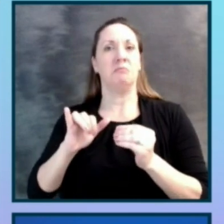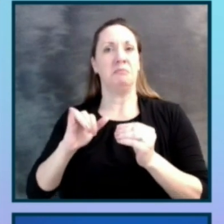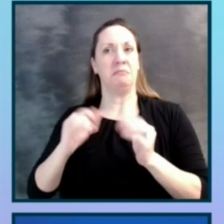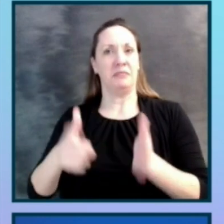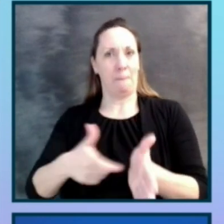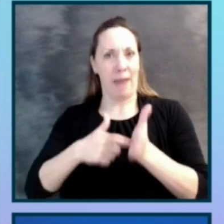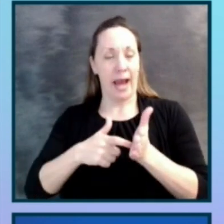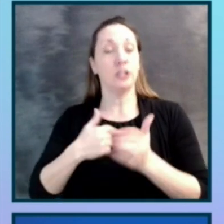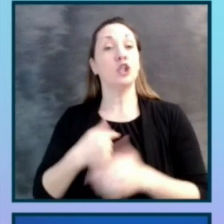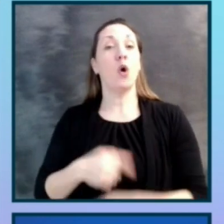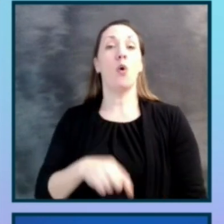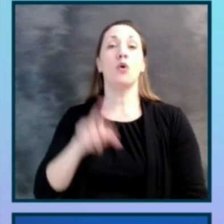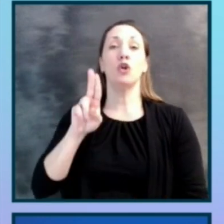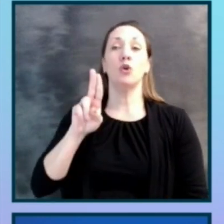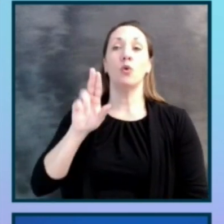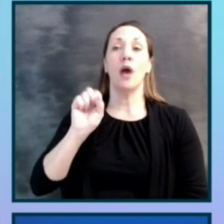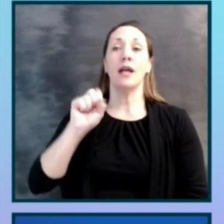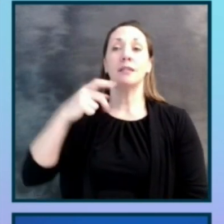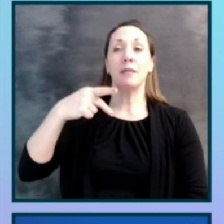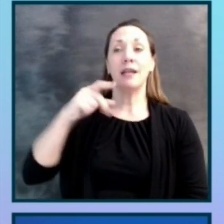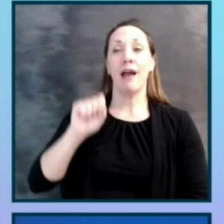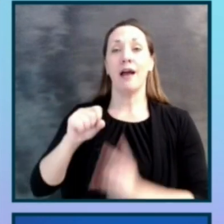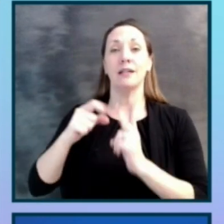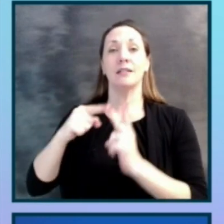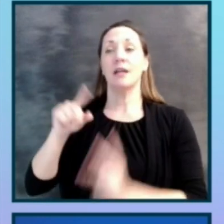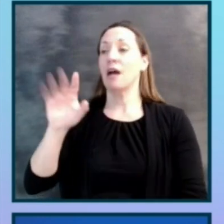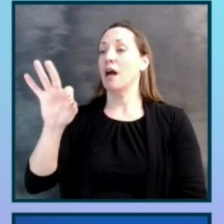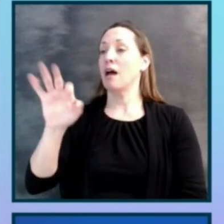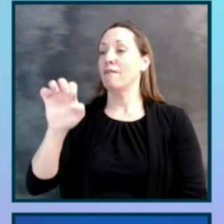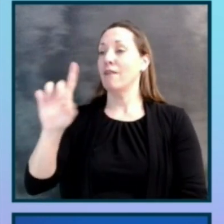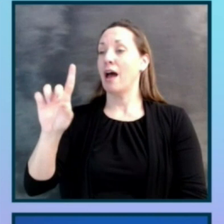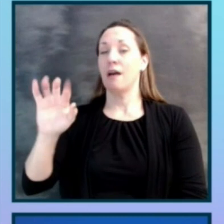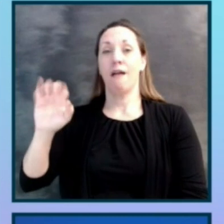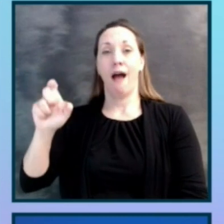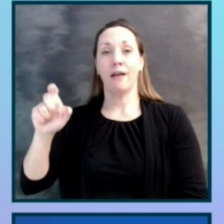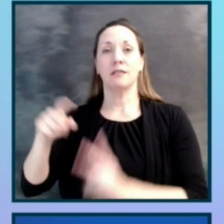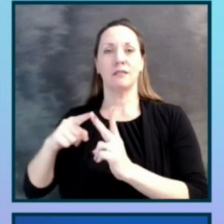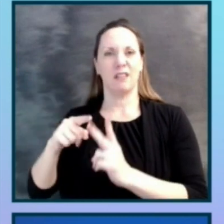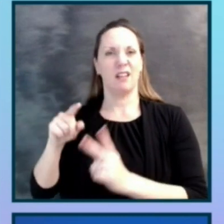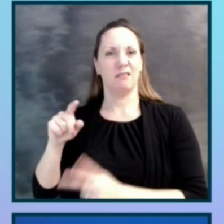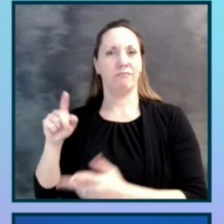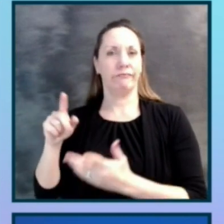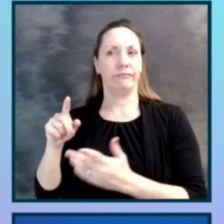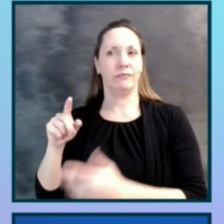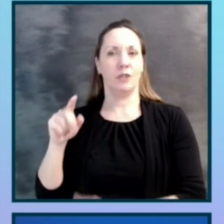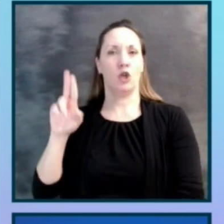FedEx, and UPS made it into the list as well. So obviously there is an impact there of COVID-19.